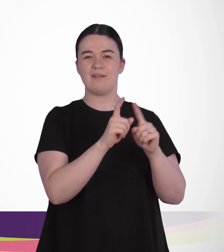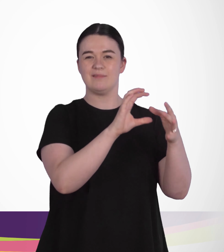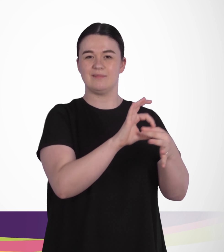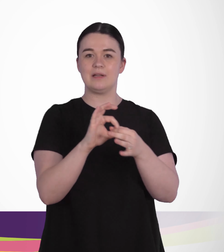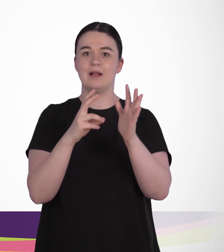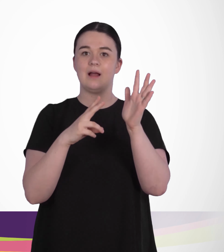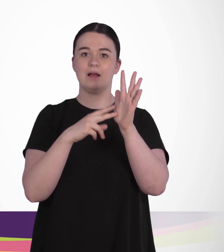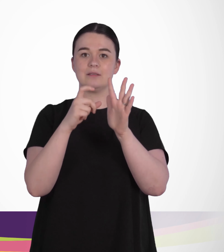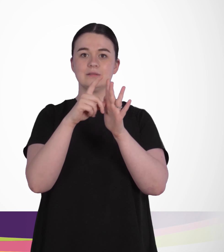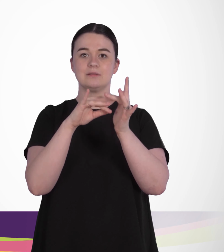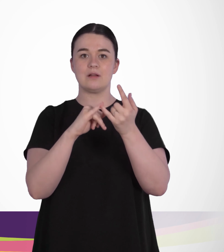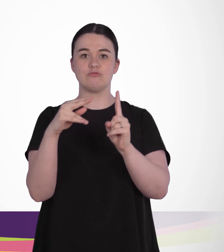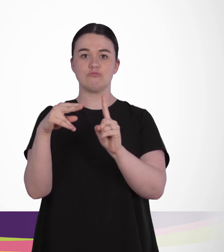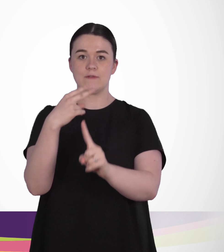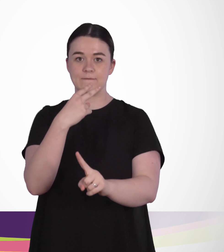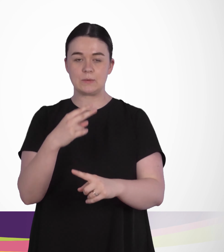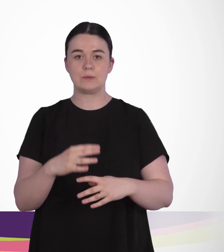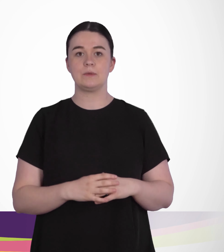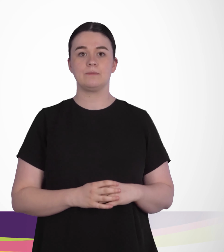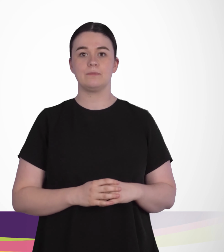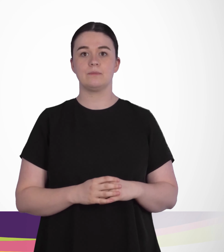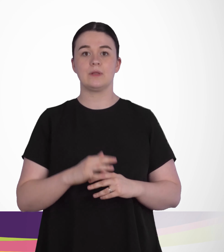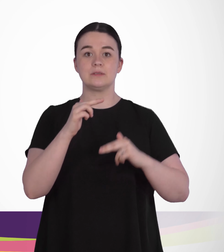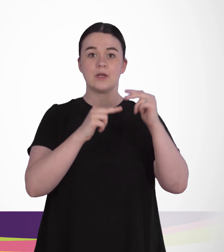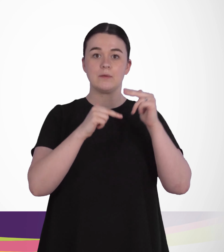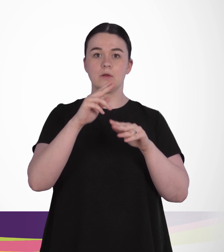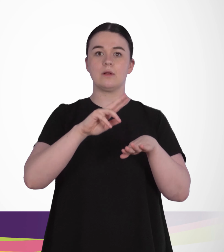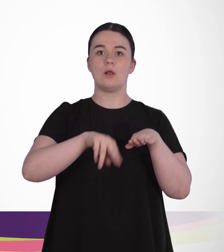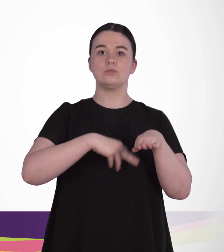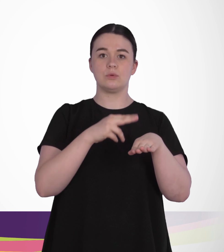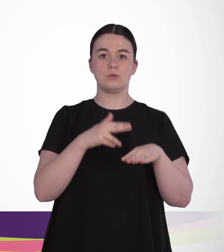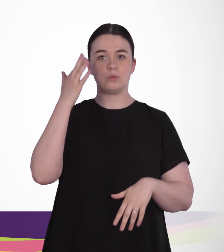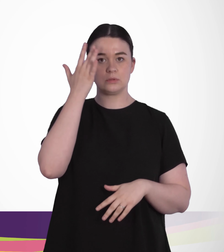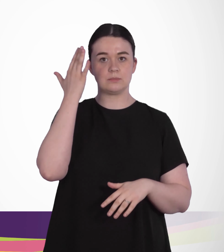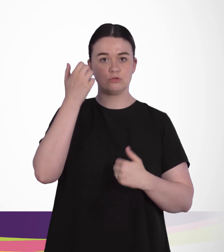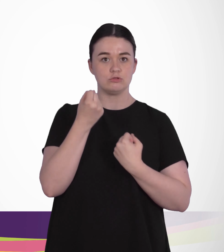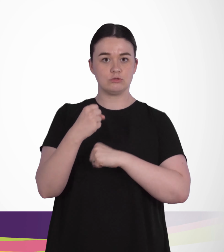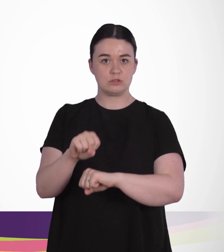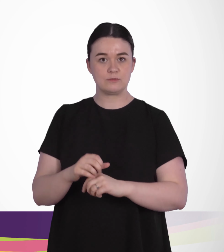reforms (linking to the NDIS review and development of a National Autism Strategy)